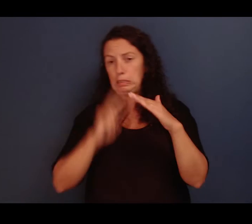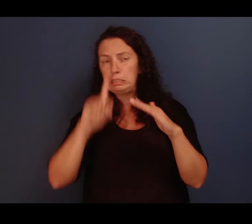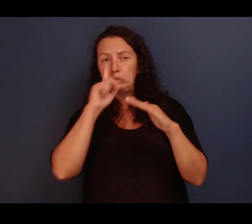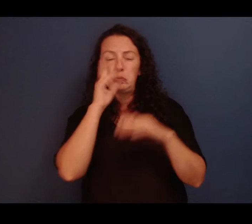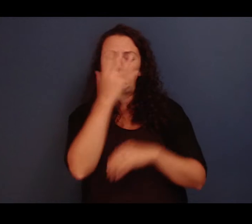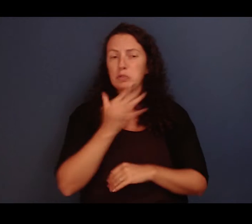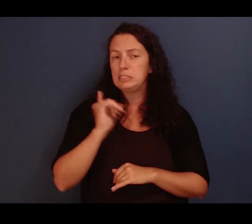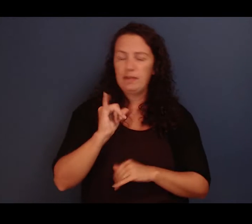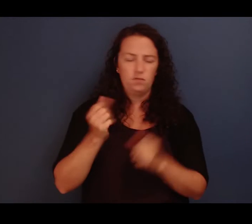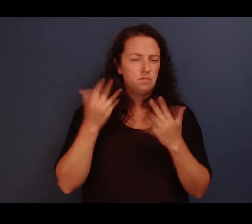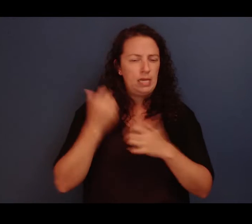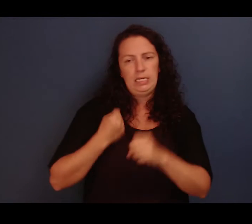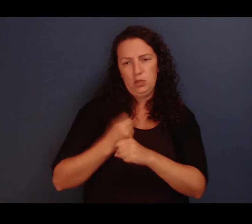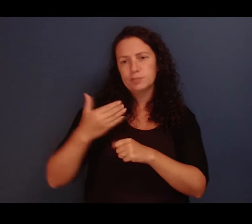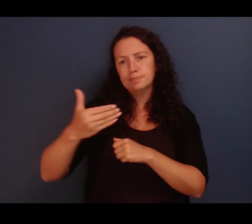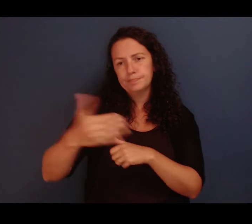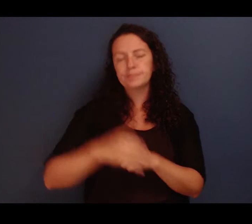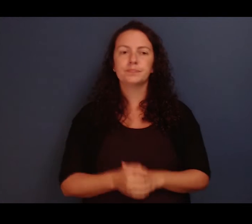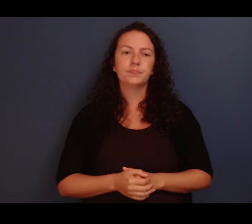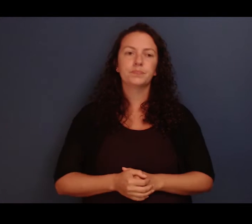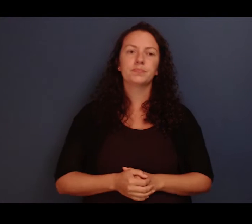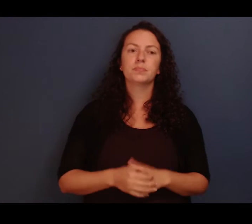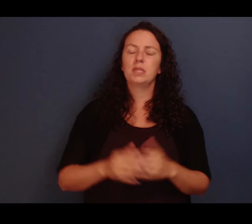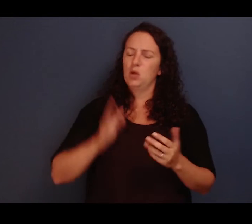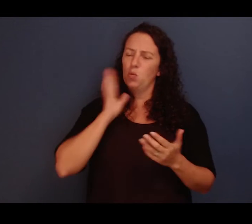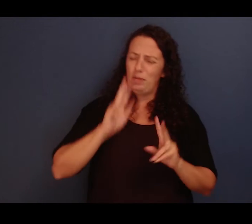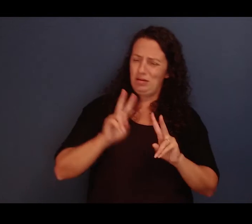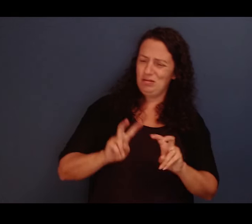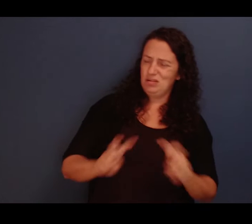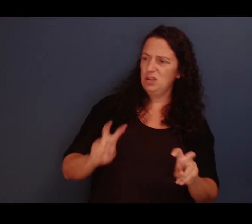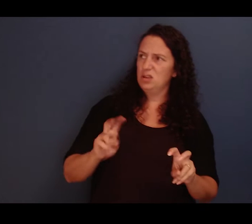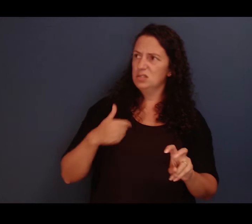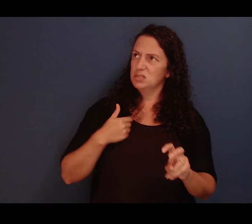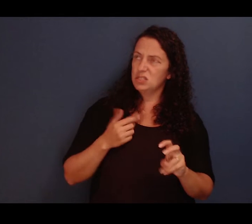We will be asking questions about the return on investment of higher education--and about